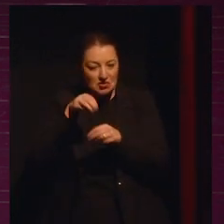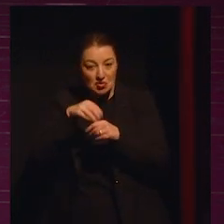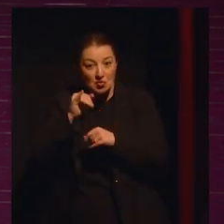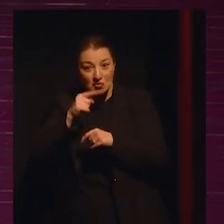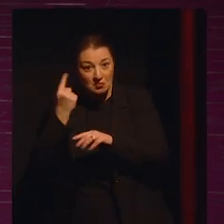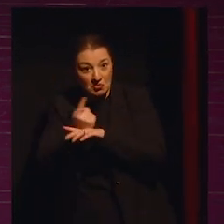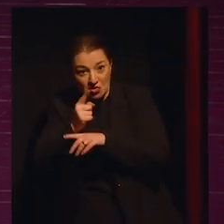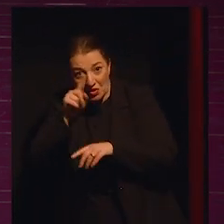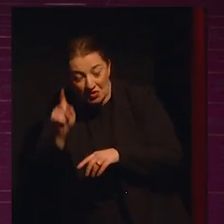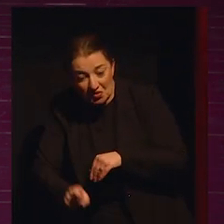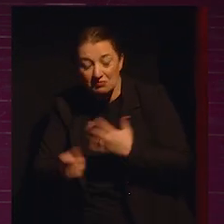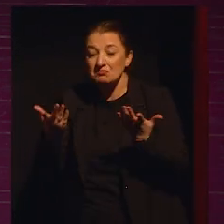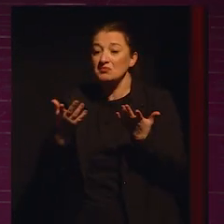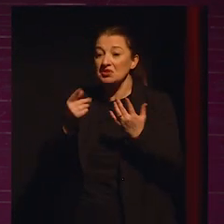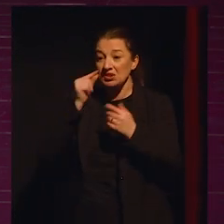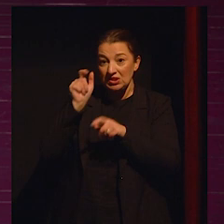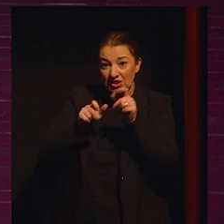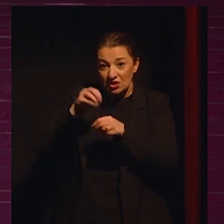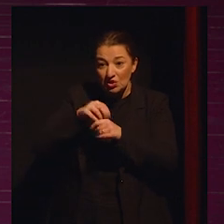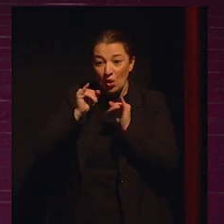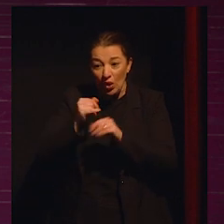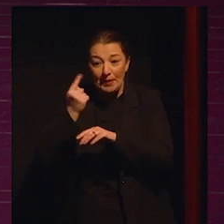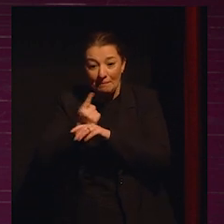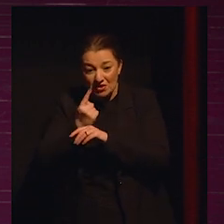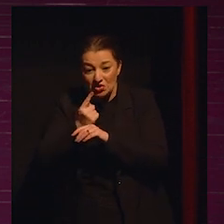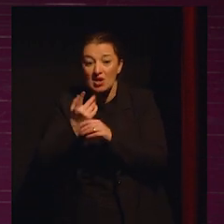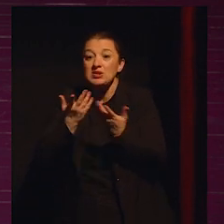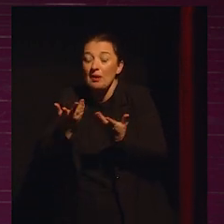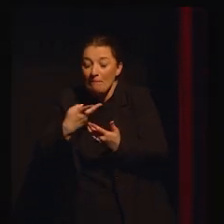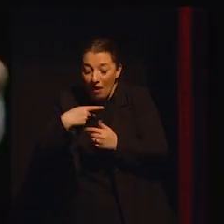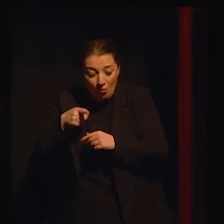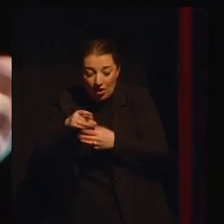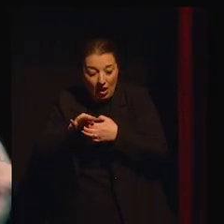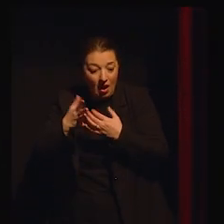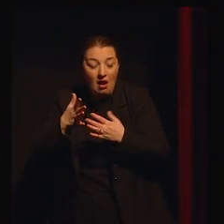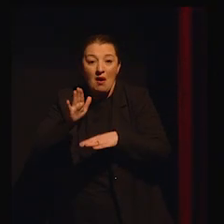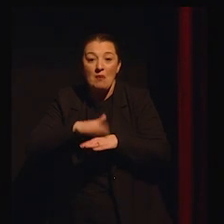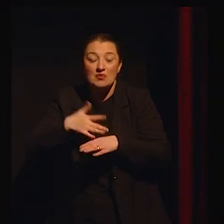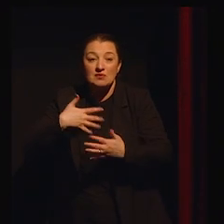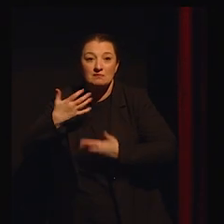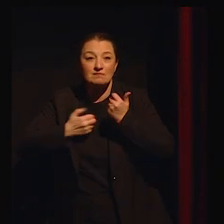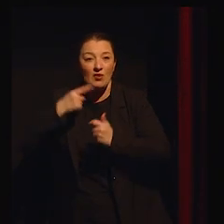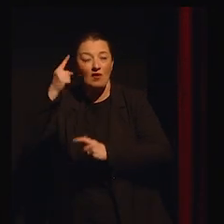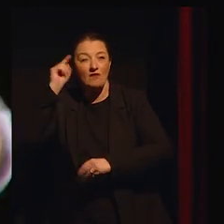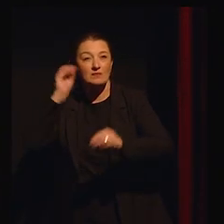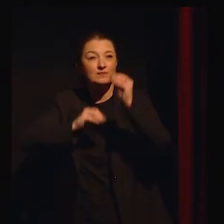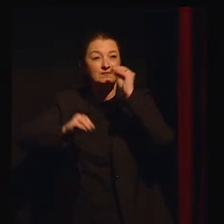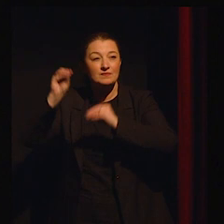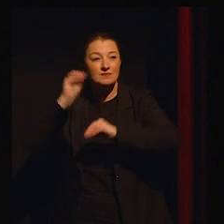And if this is a bad thing for people, what am I going to do about it? While all these questions were turning in my head, and I was